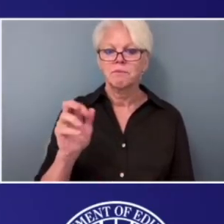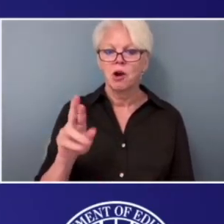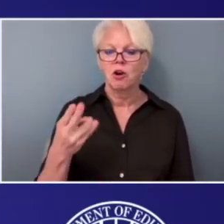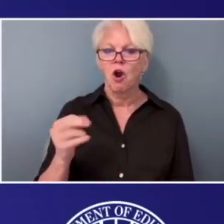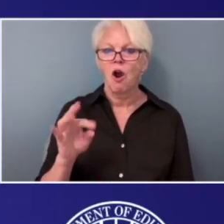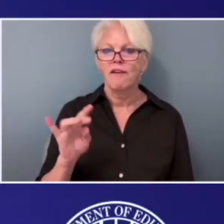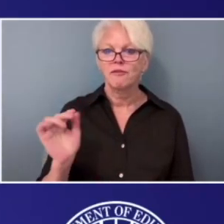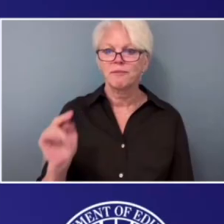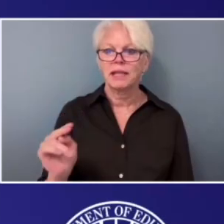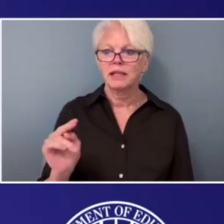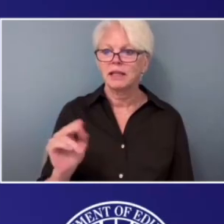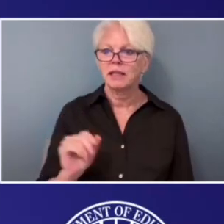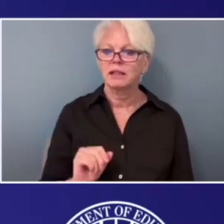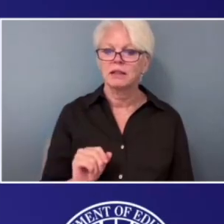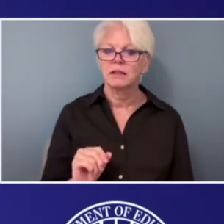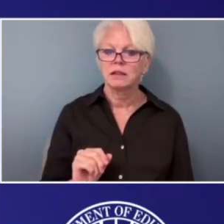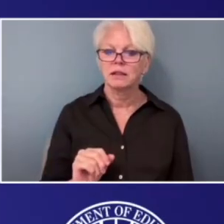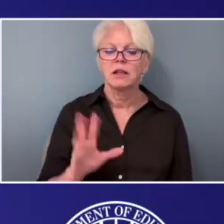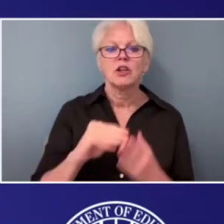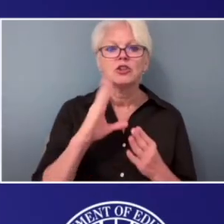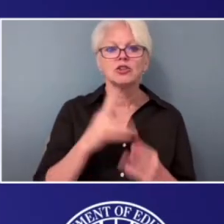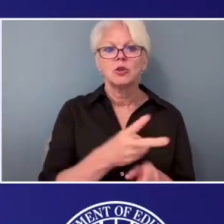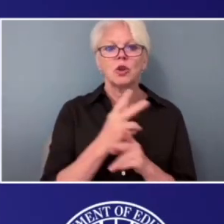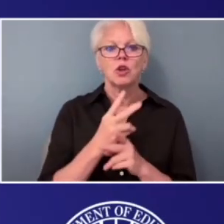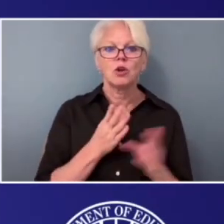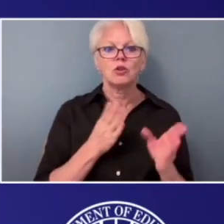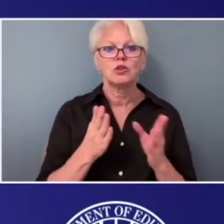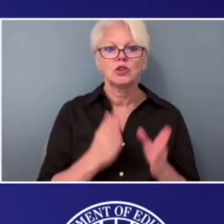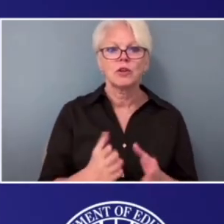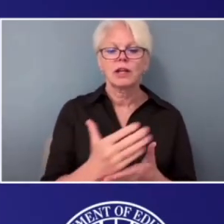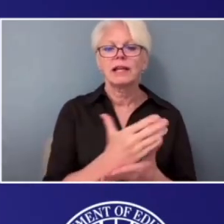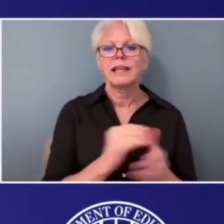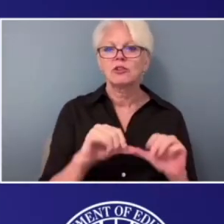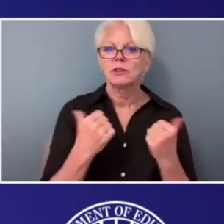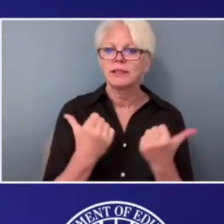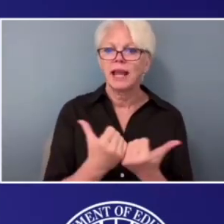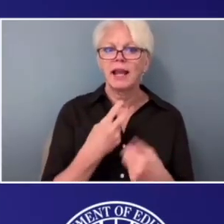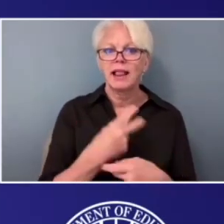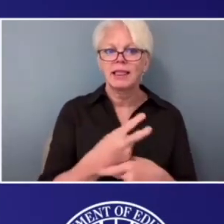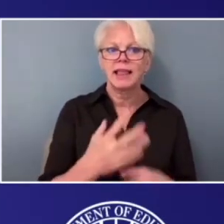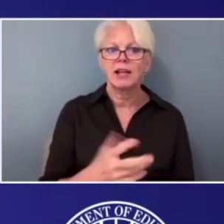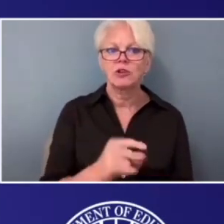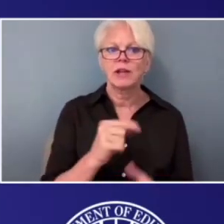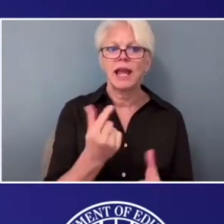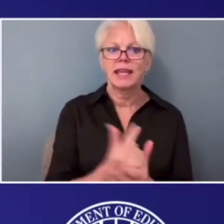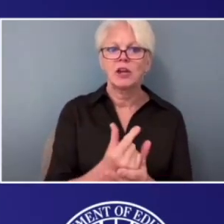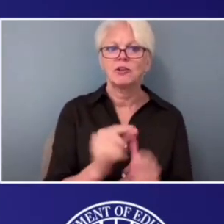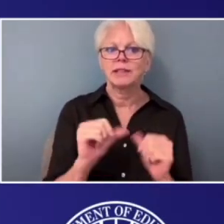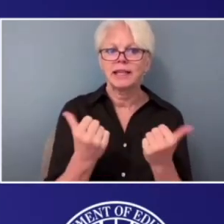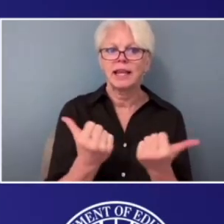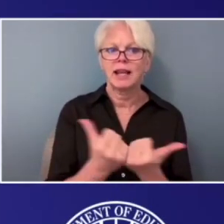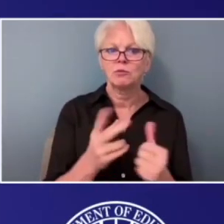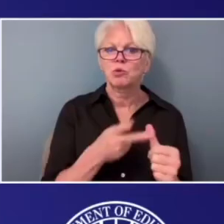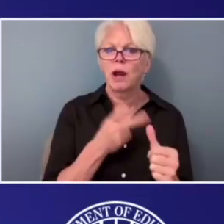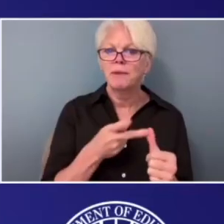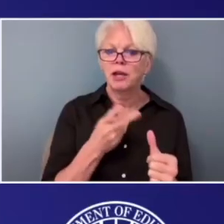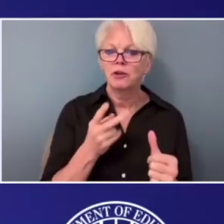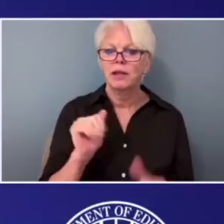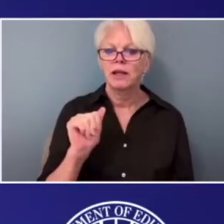Thank you. Student loan servicers, collection agencies, lenders, and guaranty agencies. Primary? Alex Ricci is present.